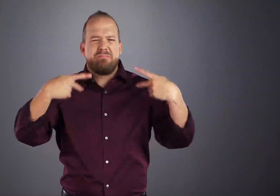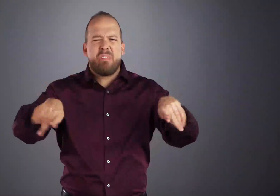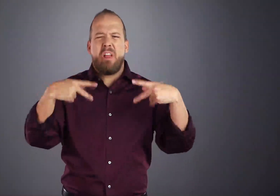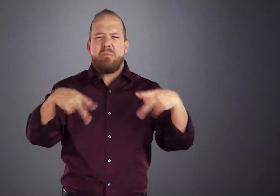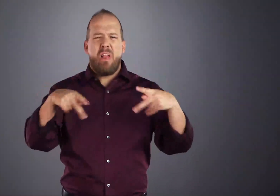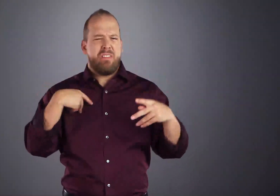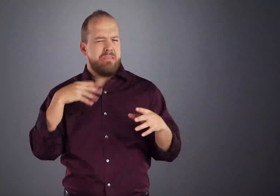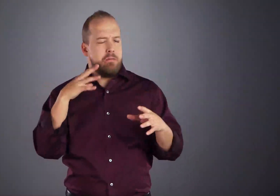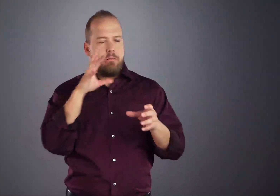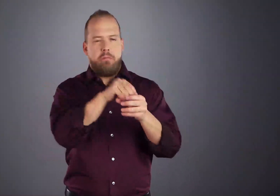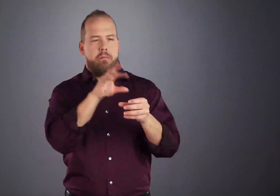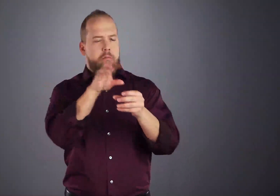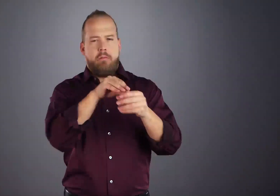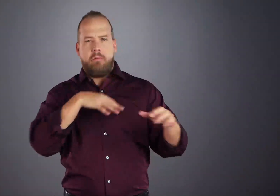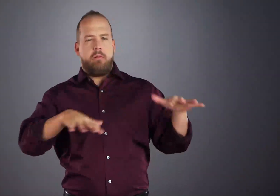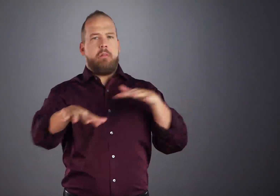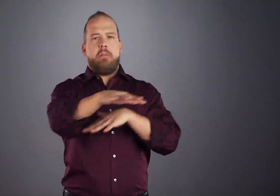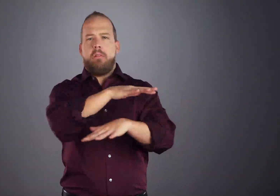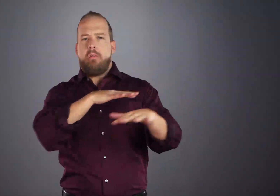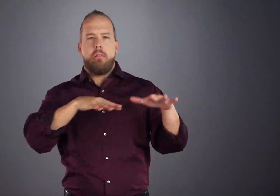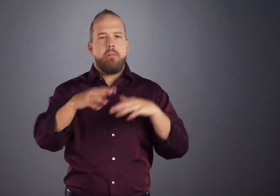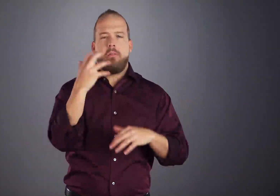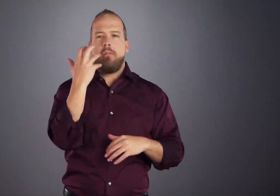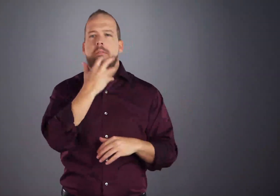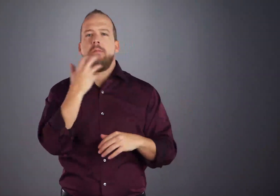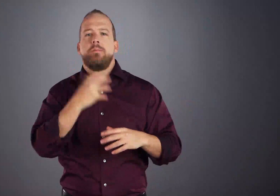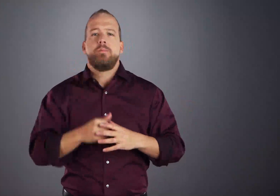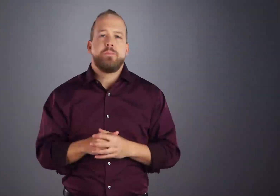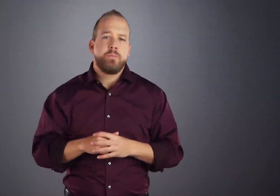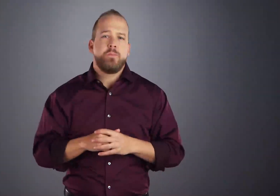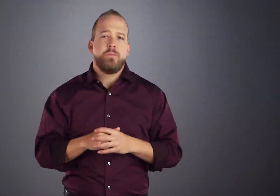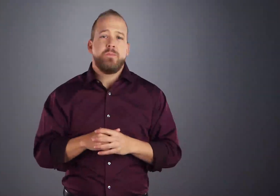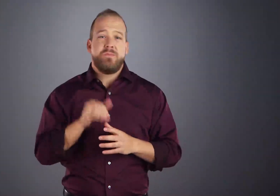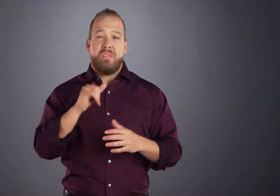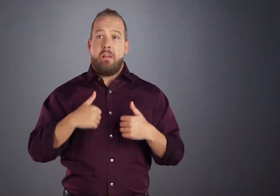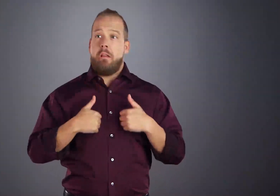There was loud talk in the jazz places uptown.